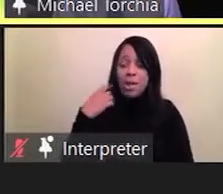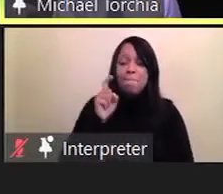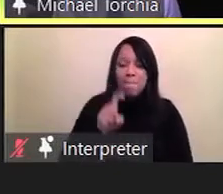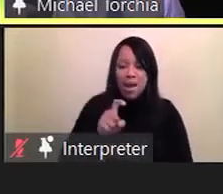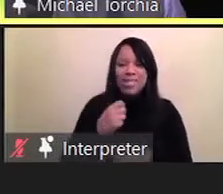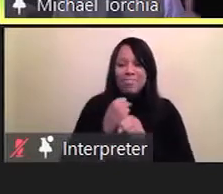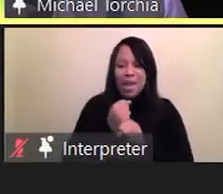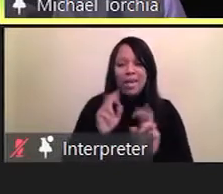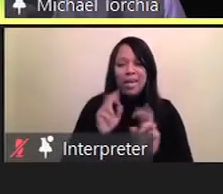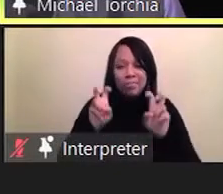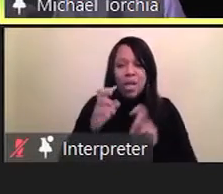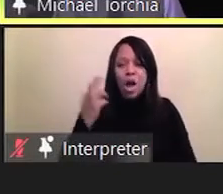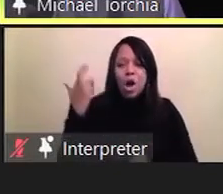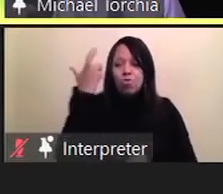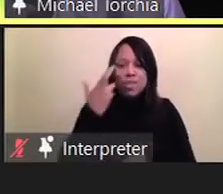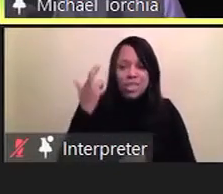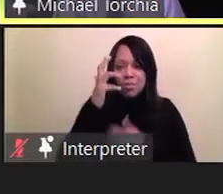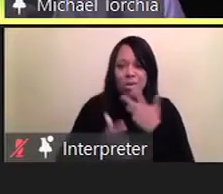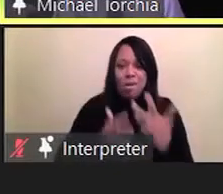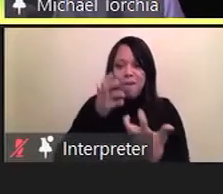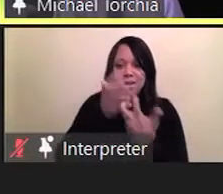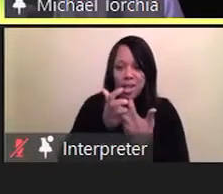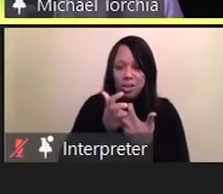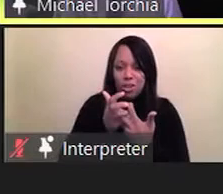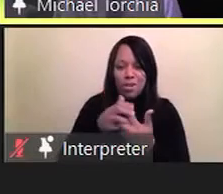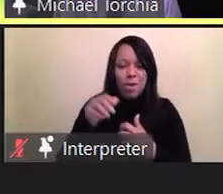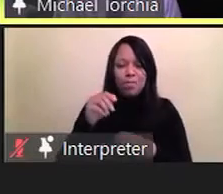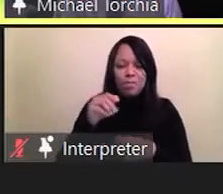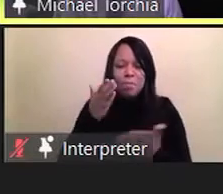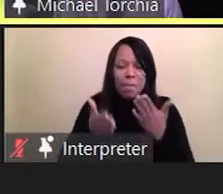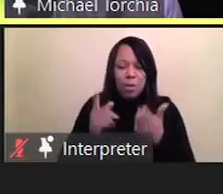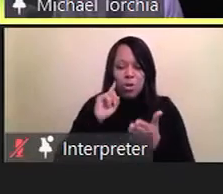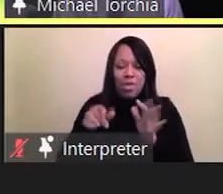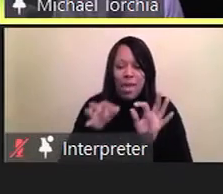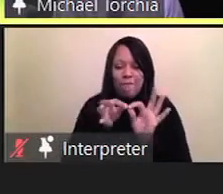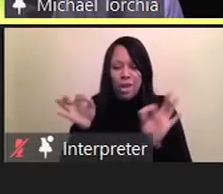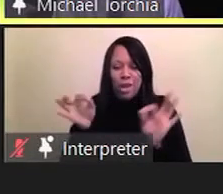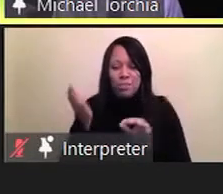I'm sure you've heard that phrase before. That's a fairly typical phrase--